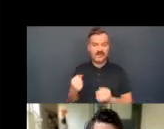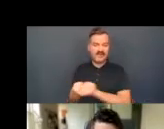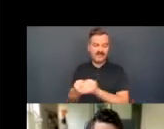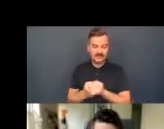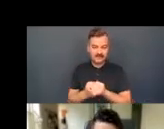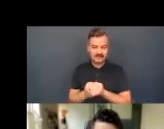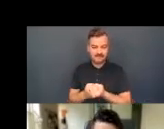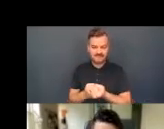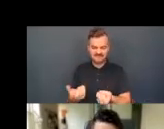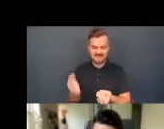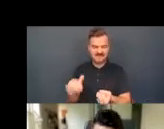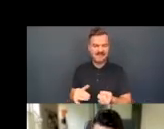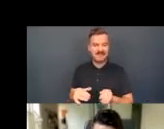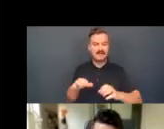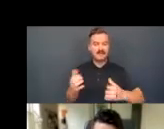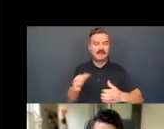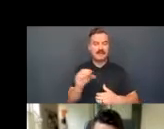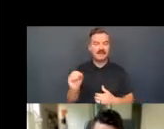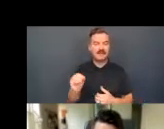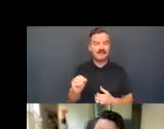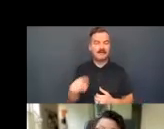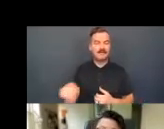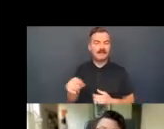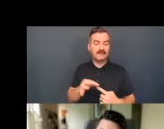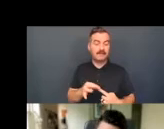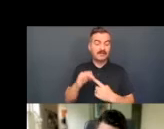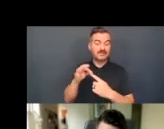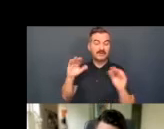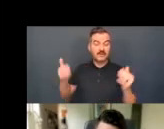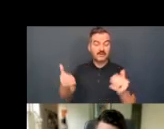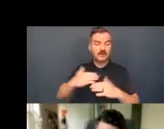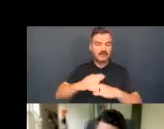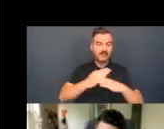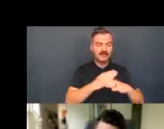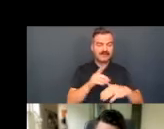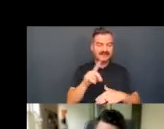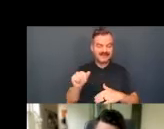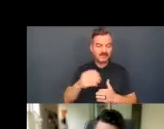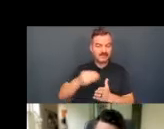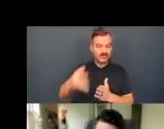a disability advocacy company that specializes in protecting disabled students in public